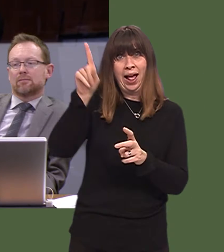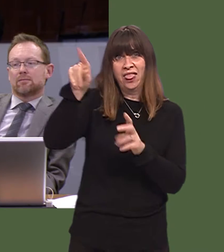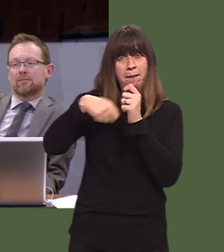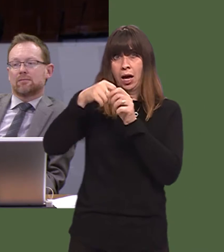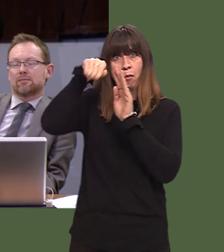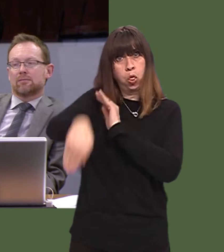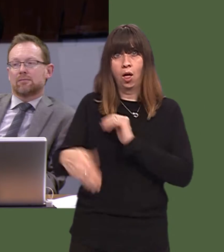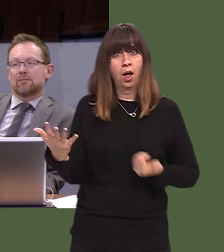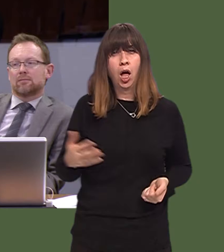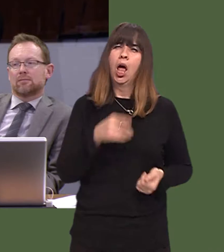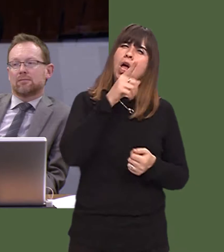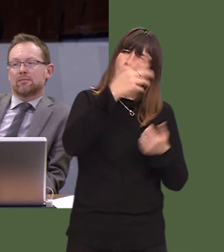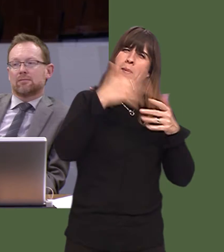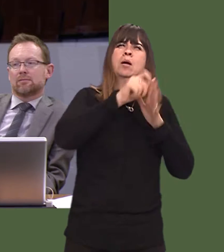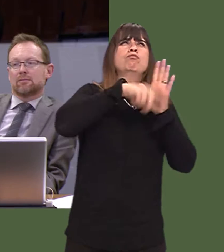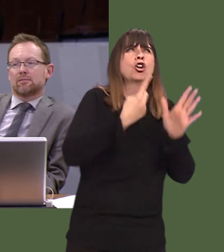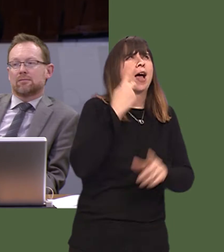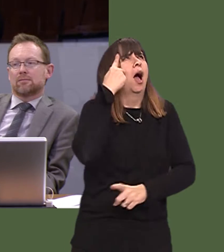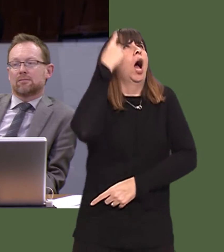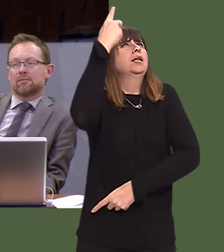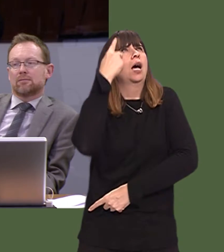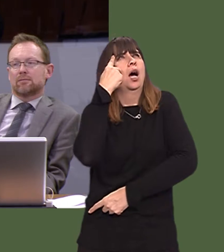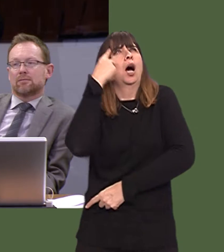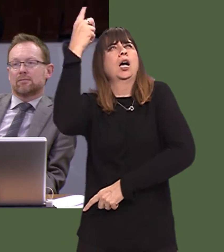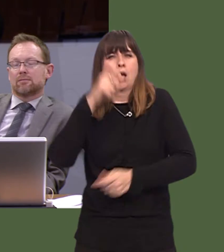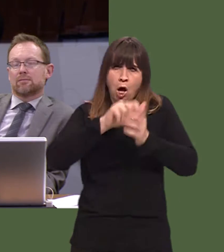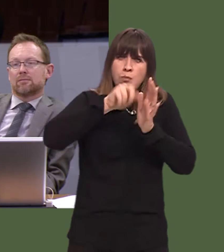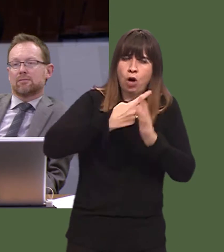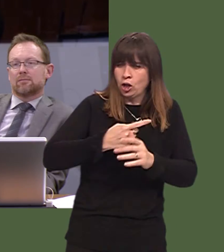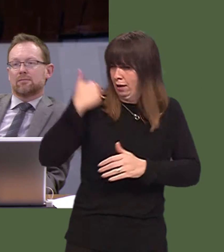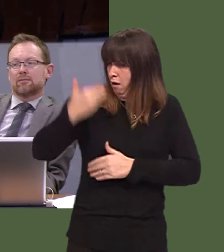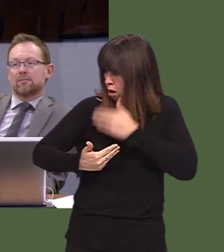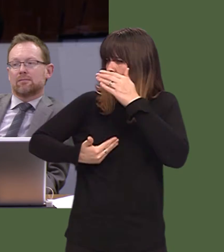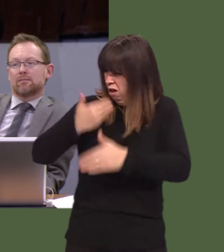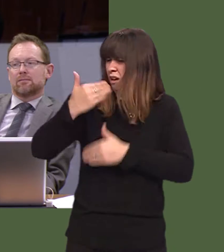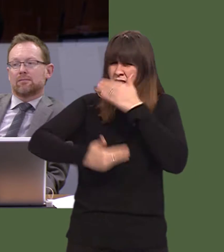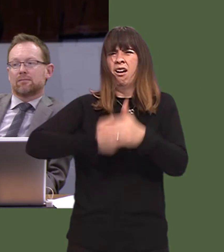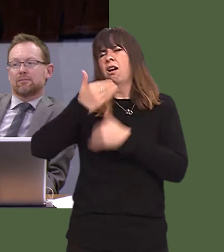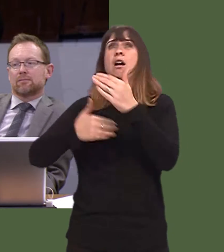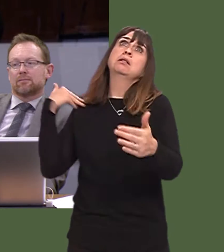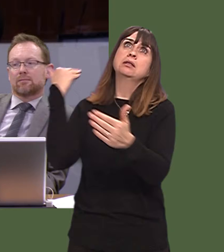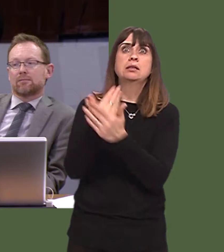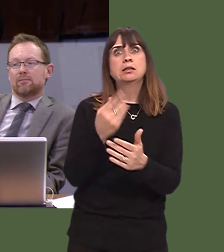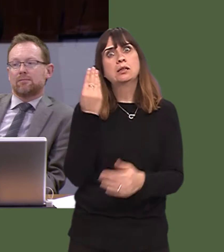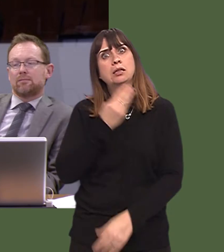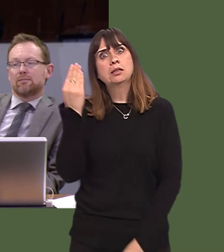Youíve had initiative after initiative since your tenure as First Minister, and, indeed, since Labour have been running education, since 1999.